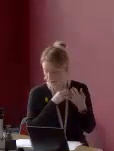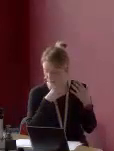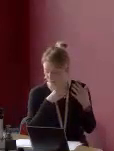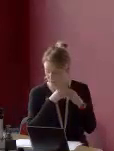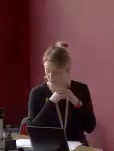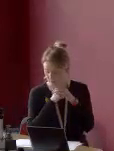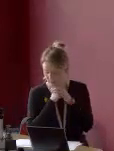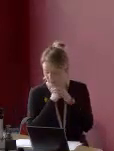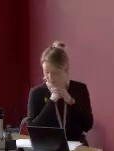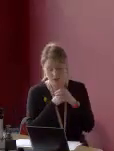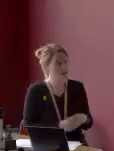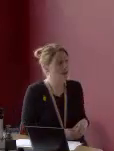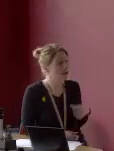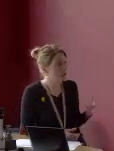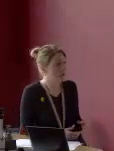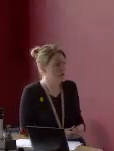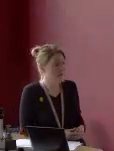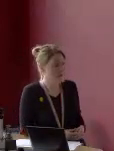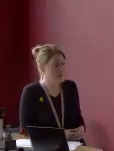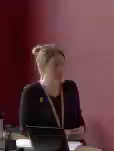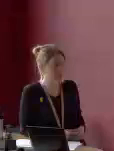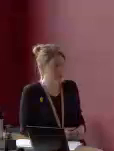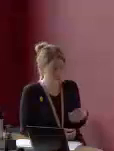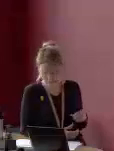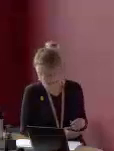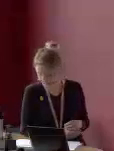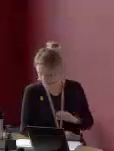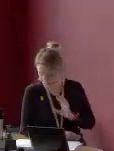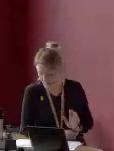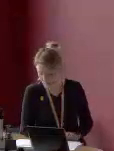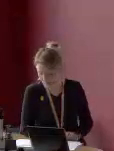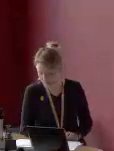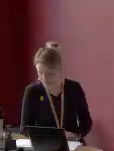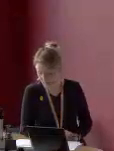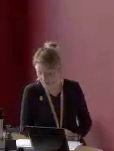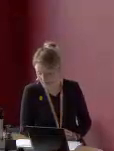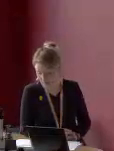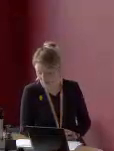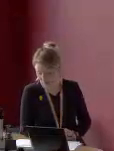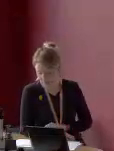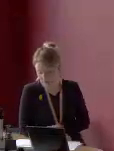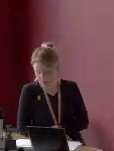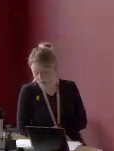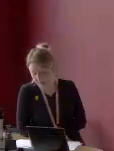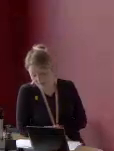positive from those who engaged, including 25% of your respondents being researchers.